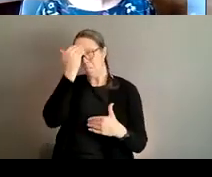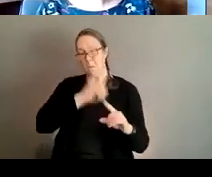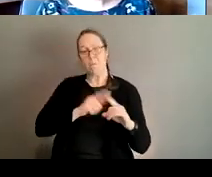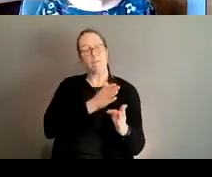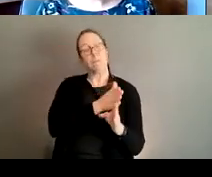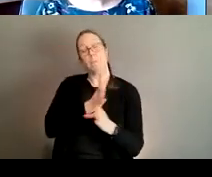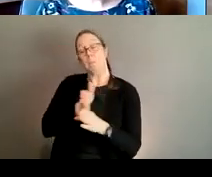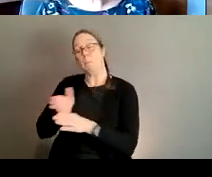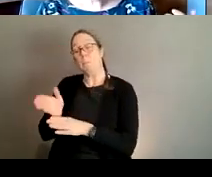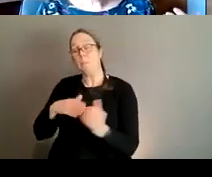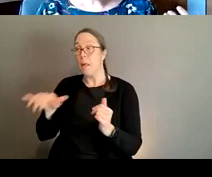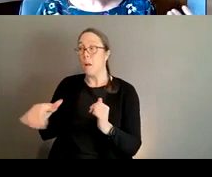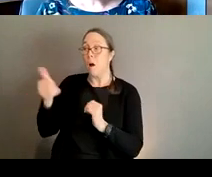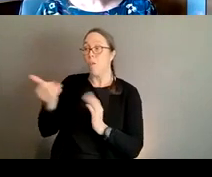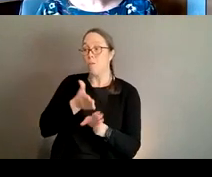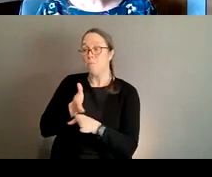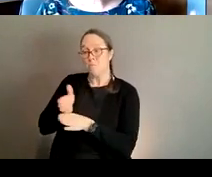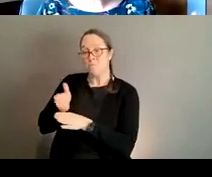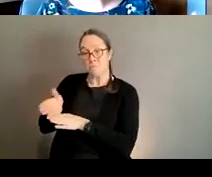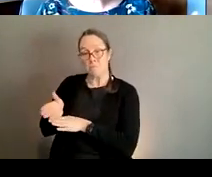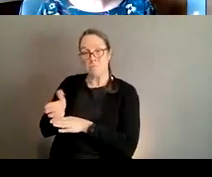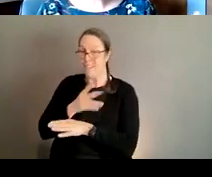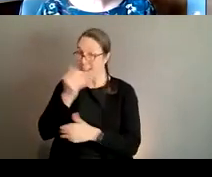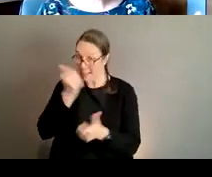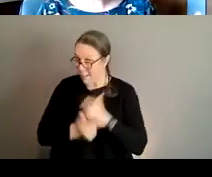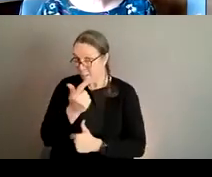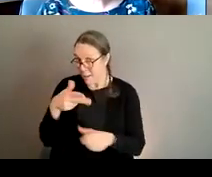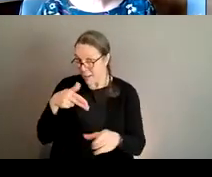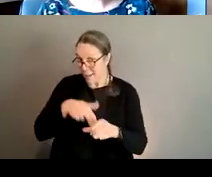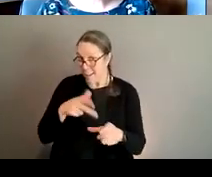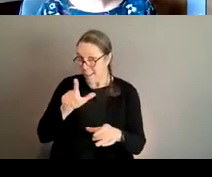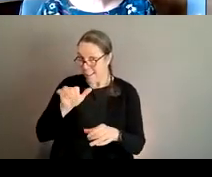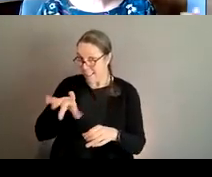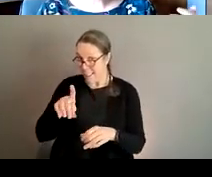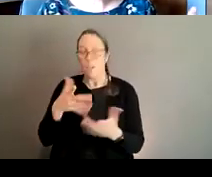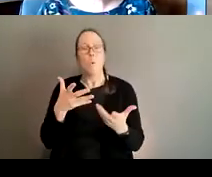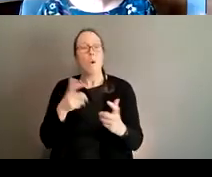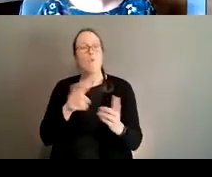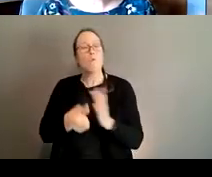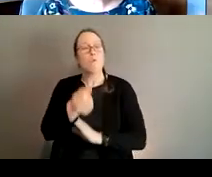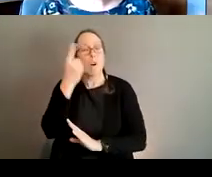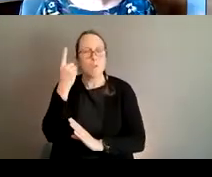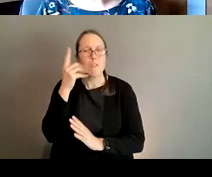than others. And everybody is trying to understand or learn what the -- join the conference even